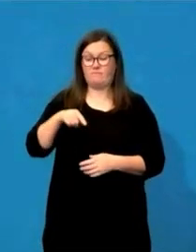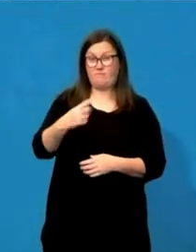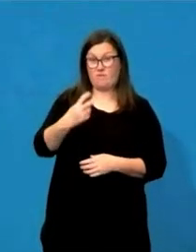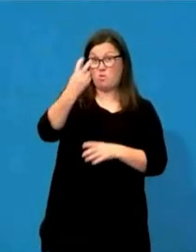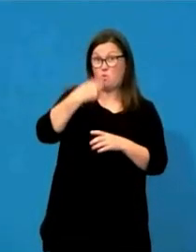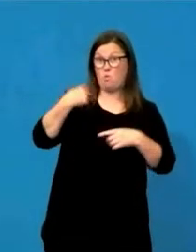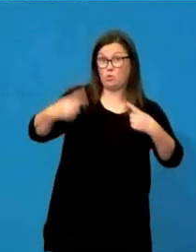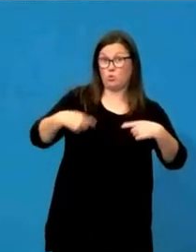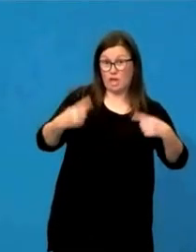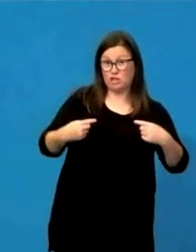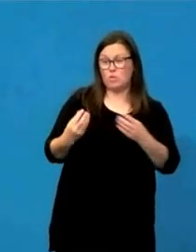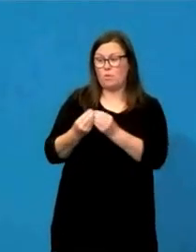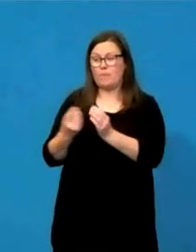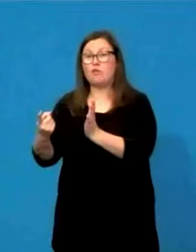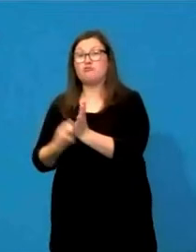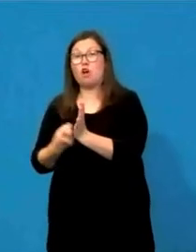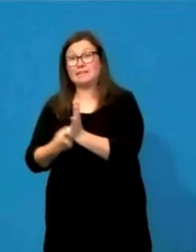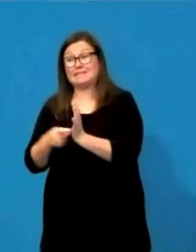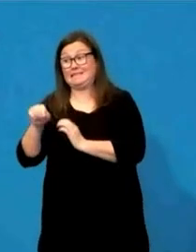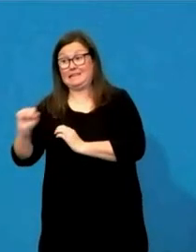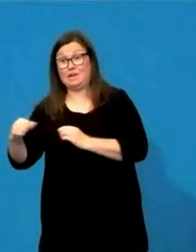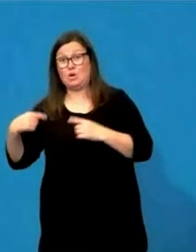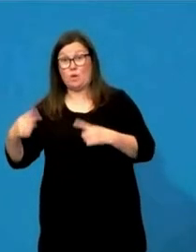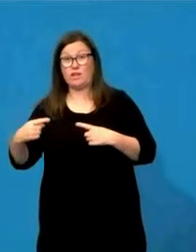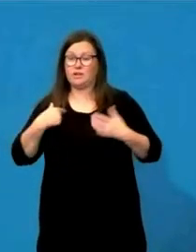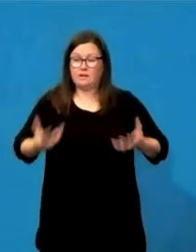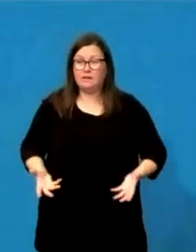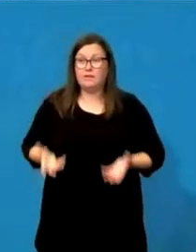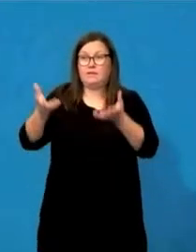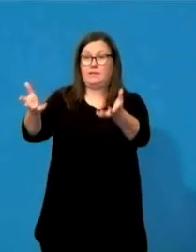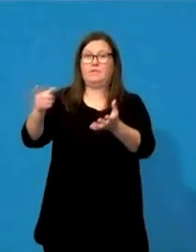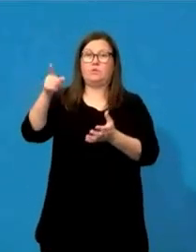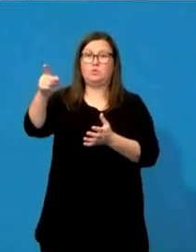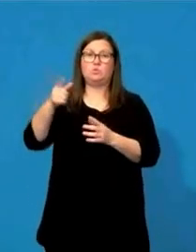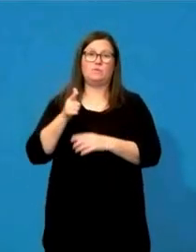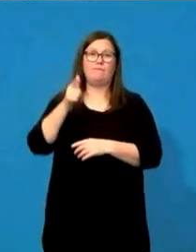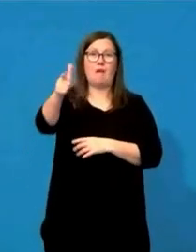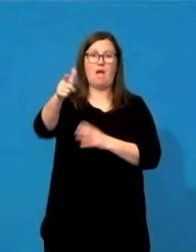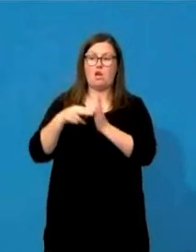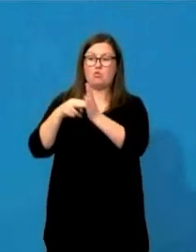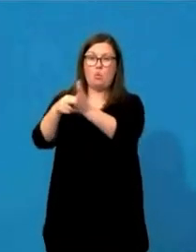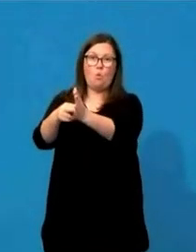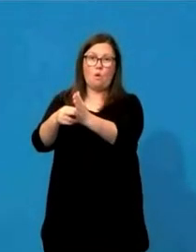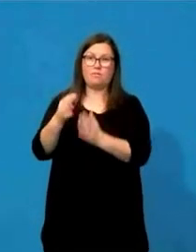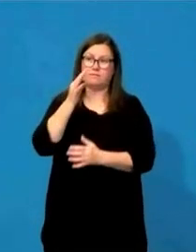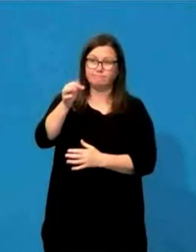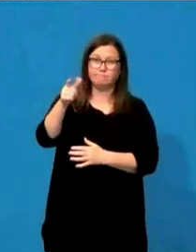So, they took it. They came back with Ronita's chair fixed and they also kept the other parts to fix other people's chairs up in the community.